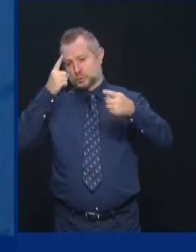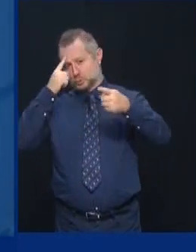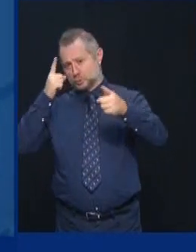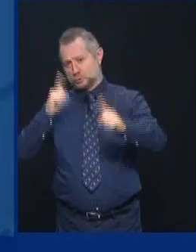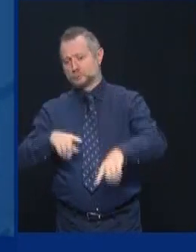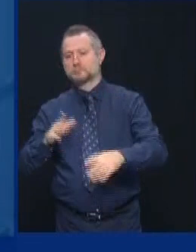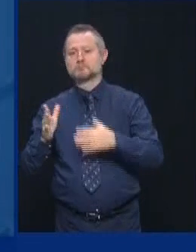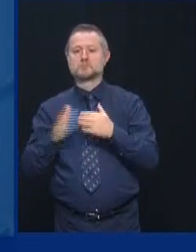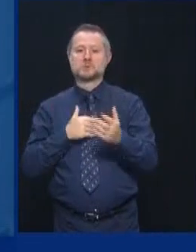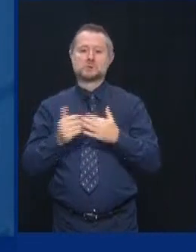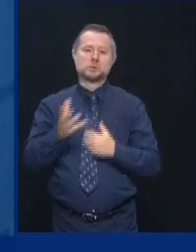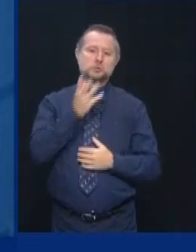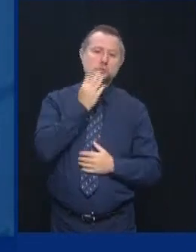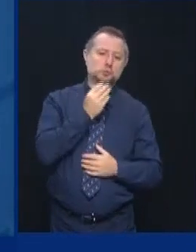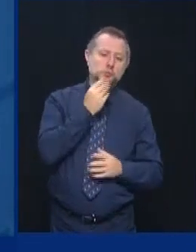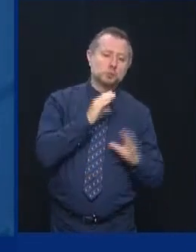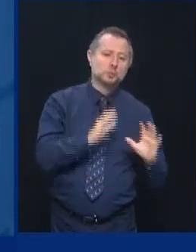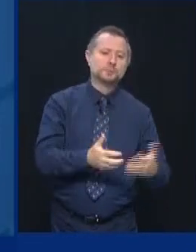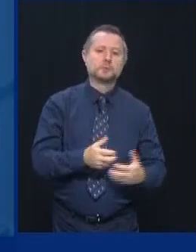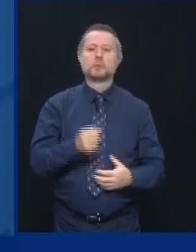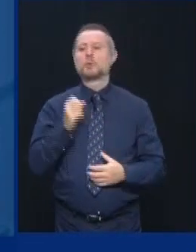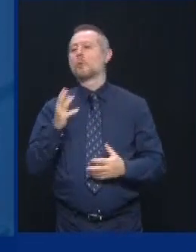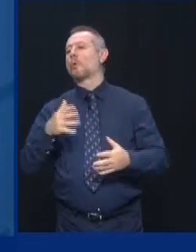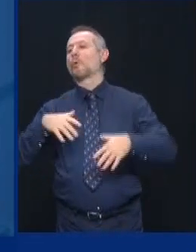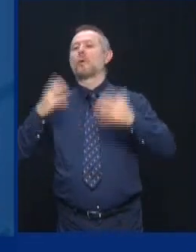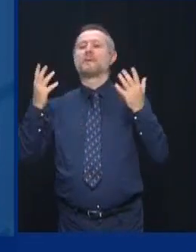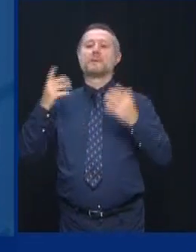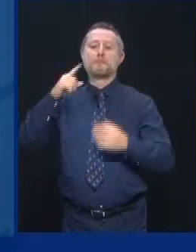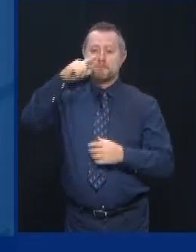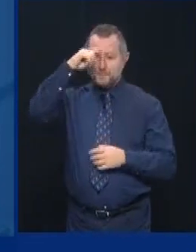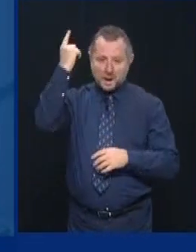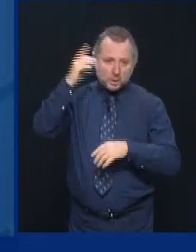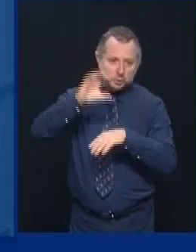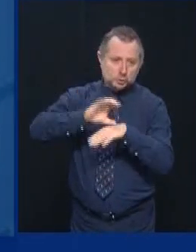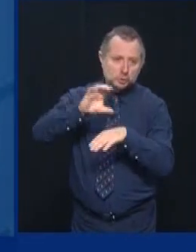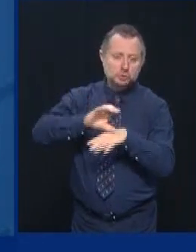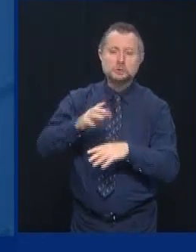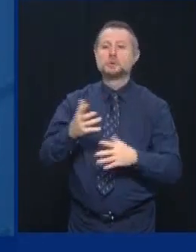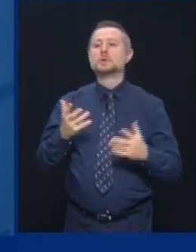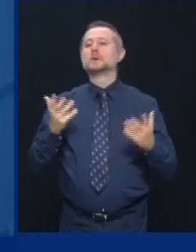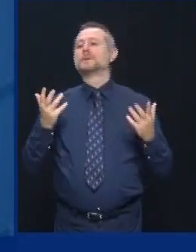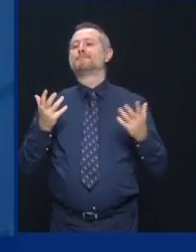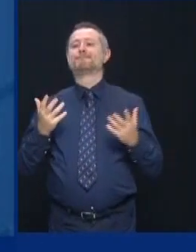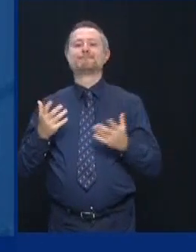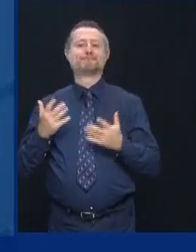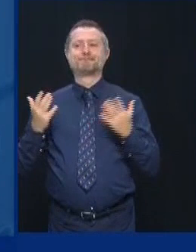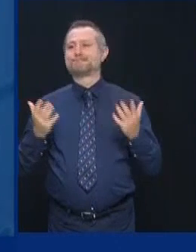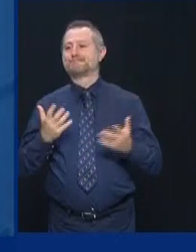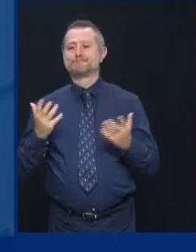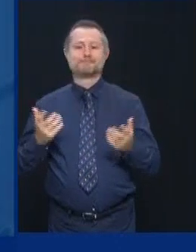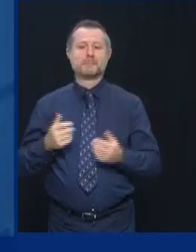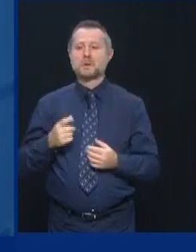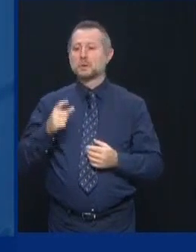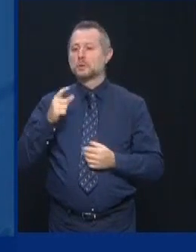BE WITH TWO CONDITIONS. ONE, THE COMMUNITY MUST AGREE WHETHER IT'S THE JEWISH